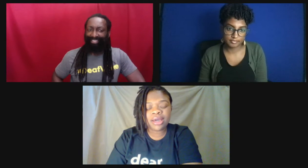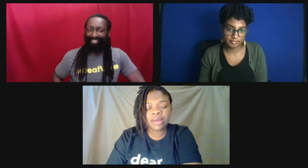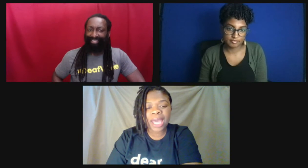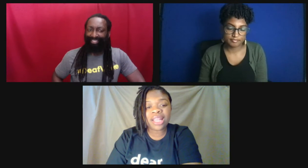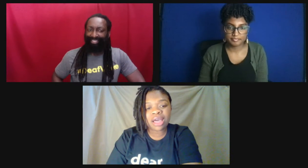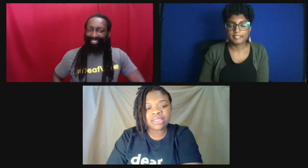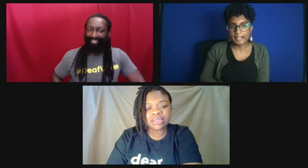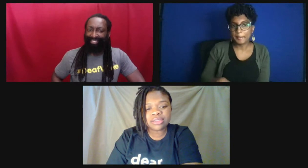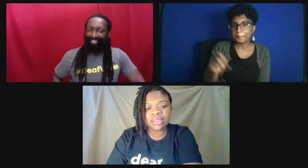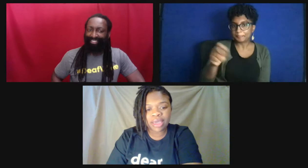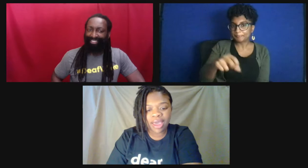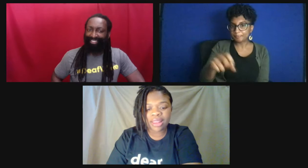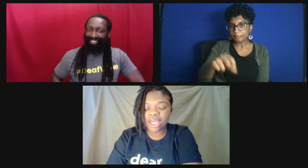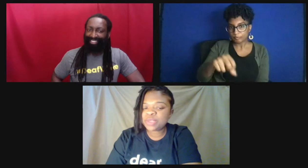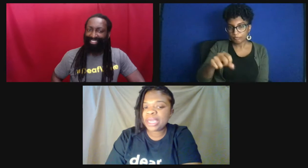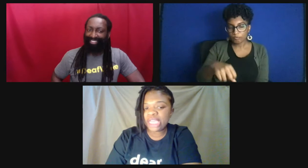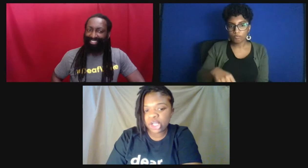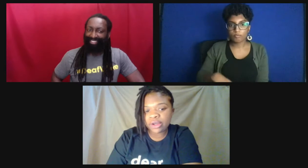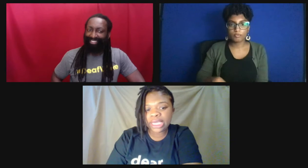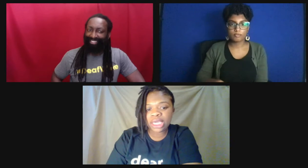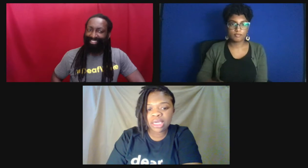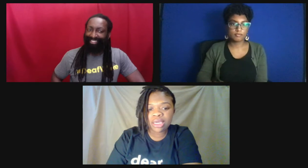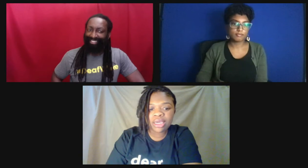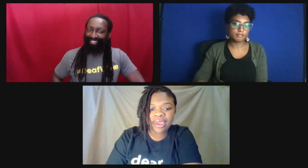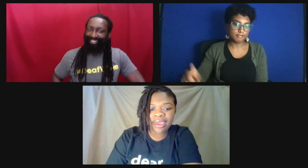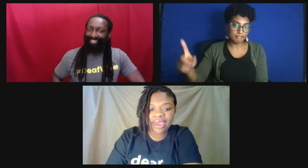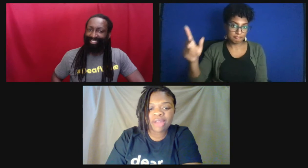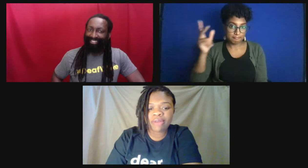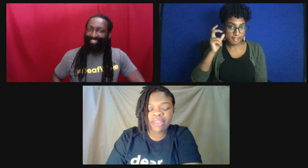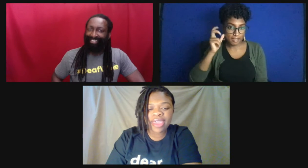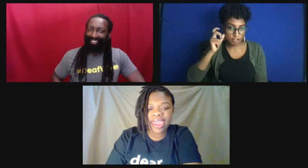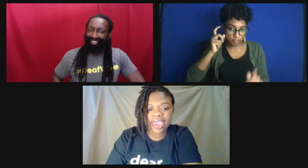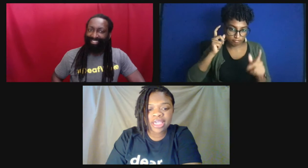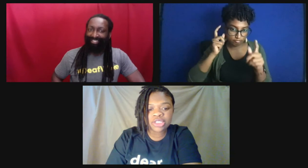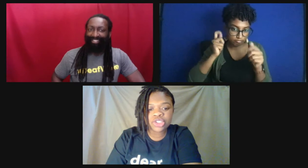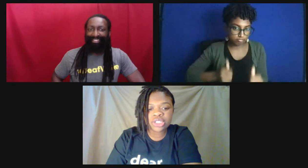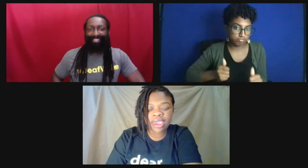Yeah, I lost my hearing at around that age